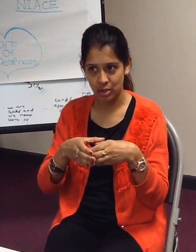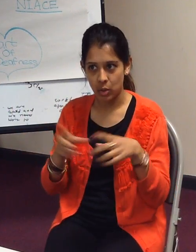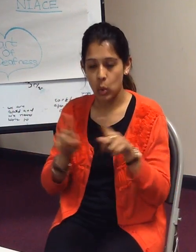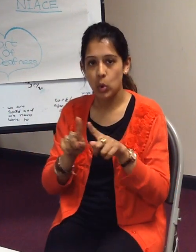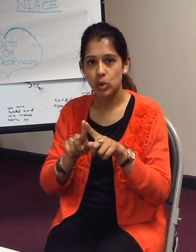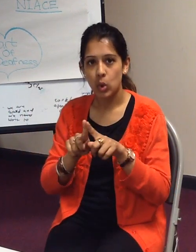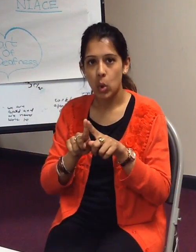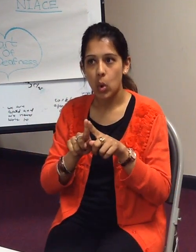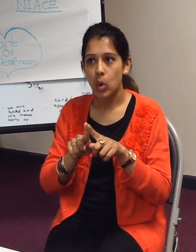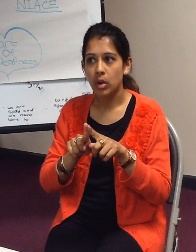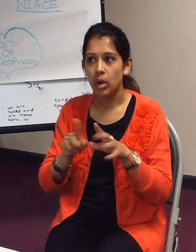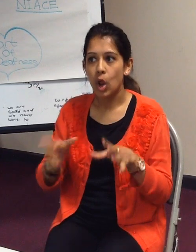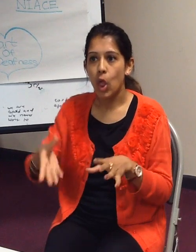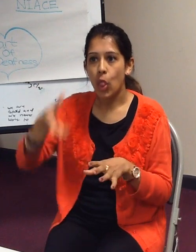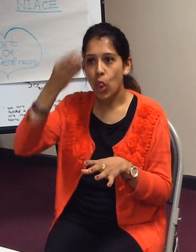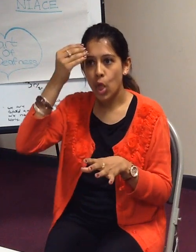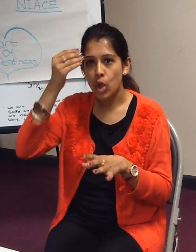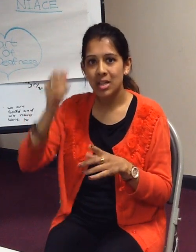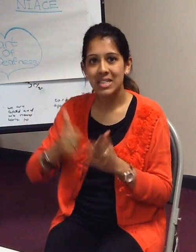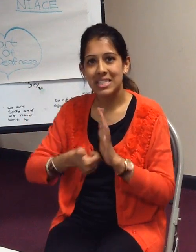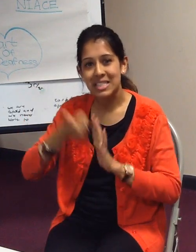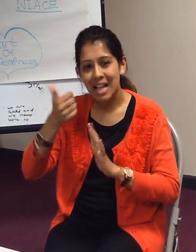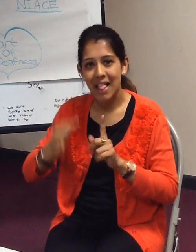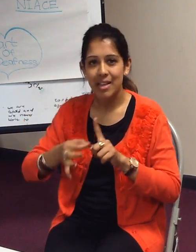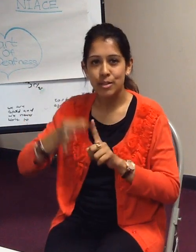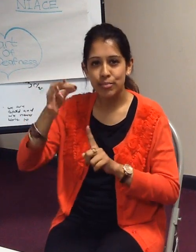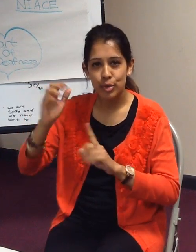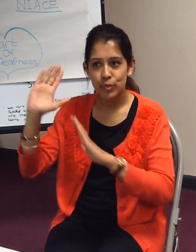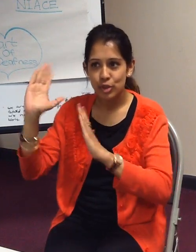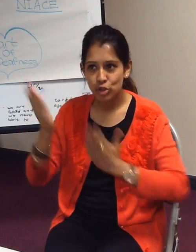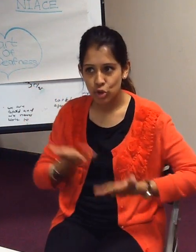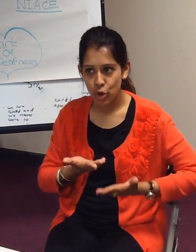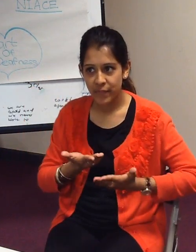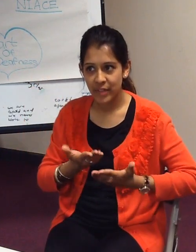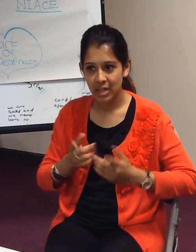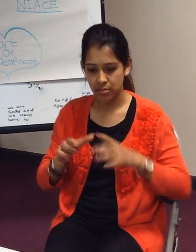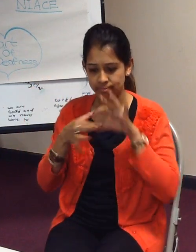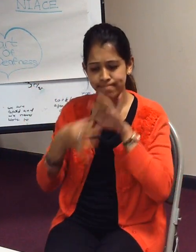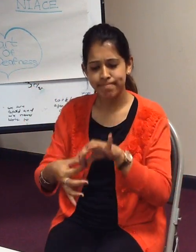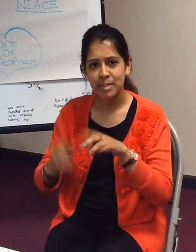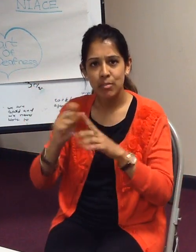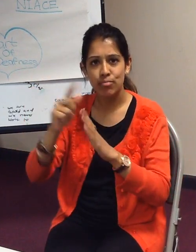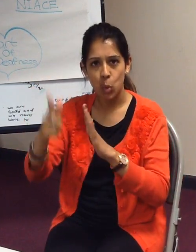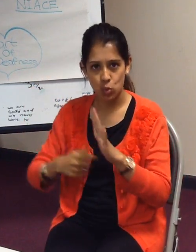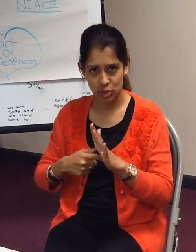LSIS is Learning and Skills Improvement Service project.